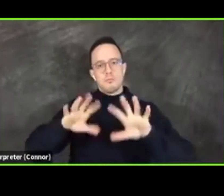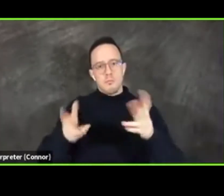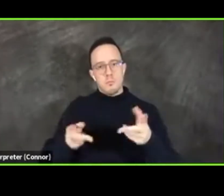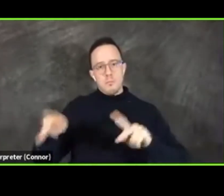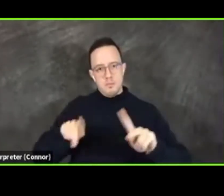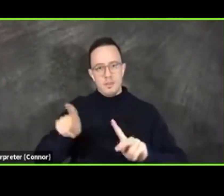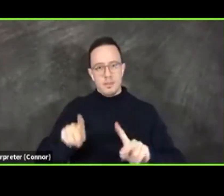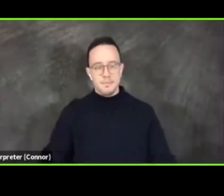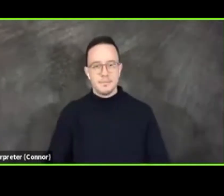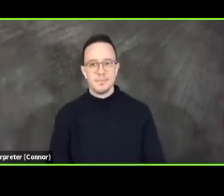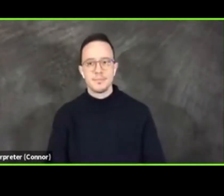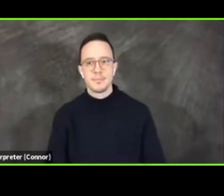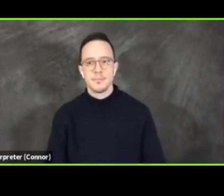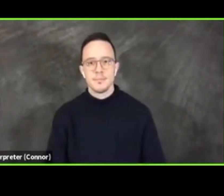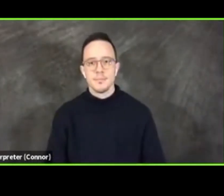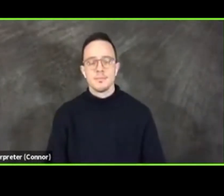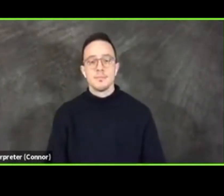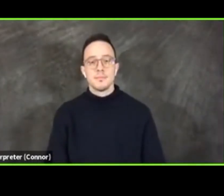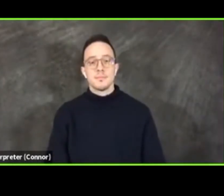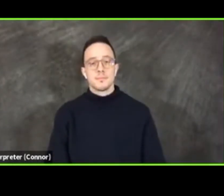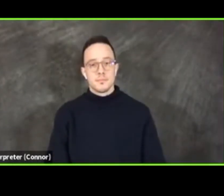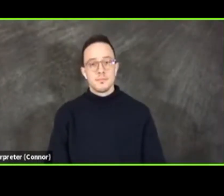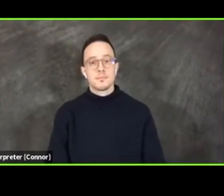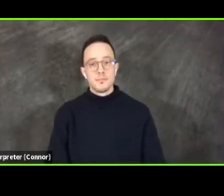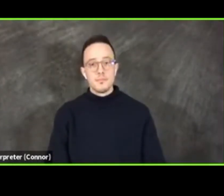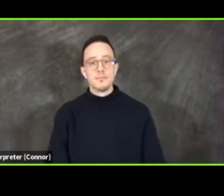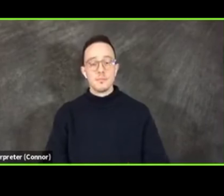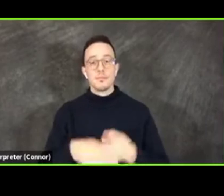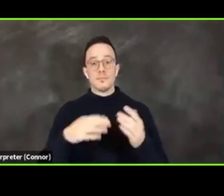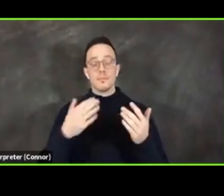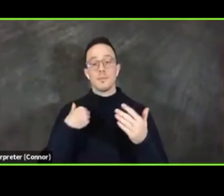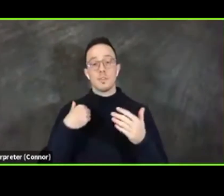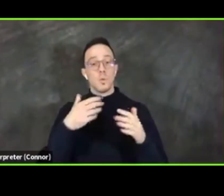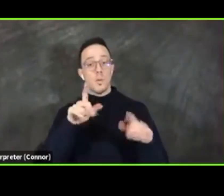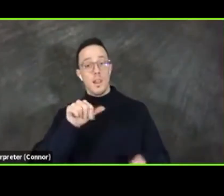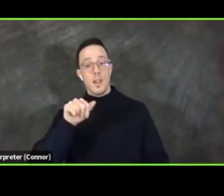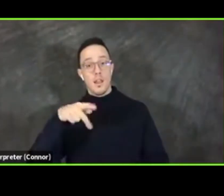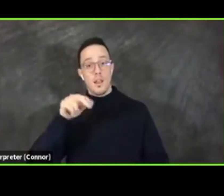CONCERTED EFFORT OF LAND APPROPRIATION, LENAPE PEOPLE WERE FORCIBLY REMOVED FROM THEIR